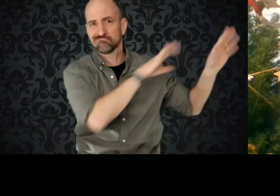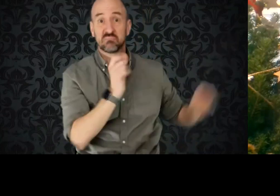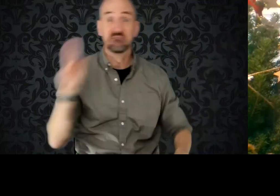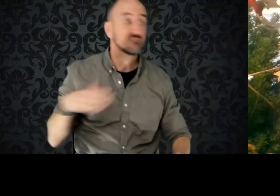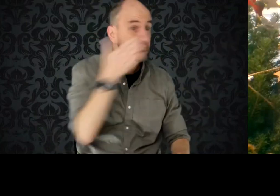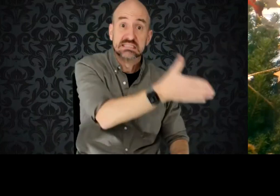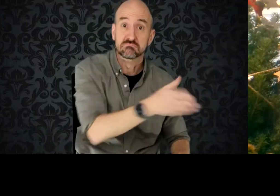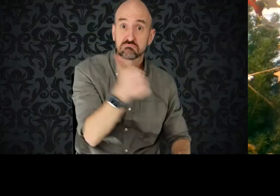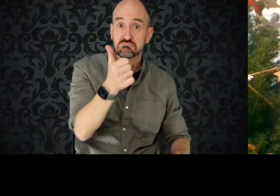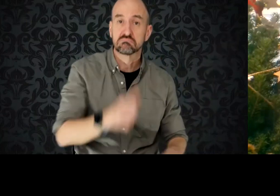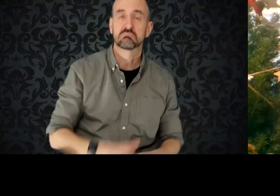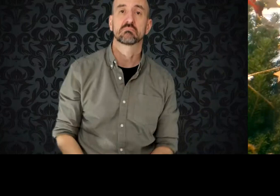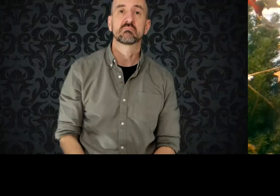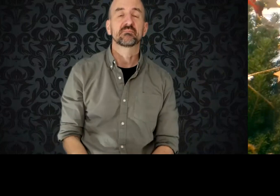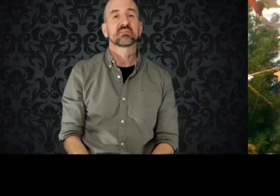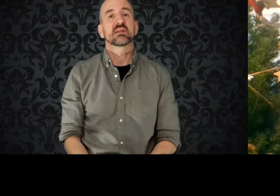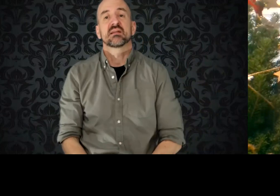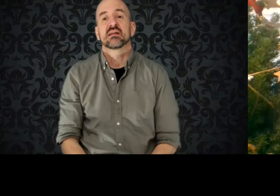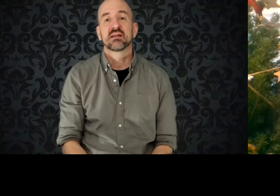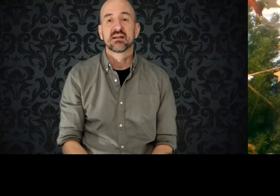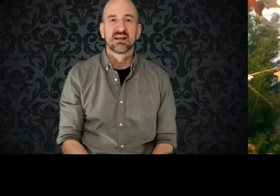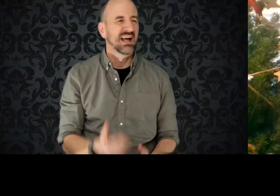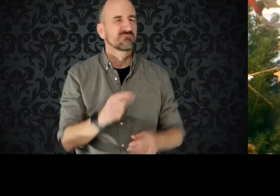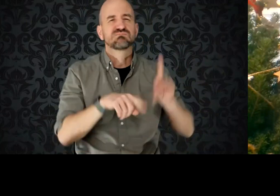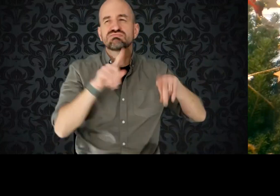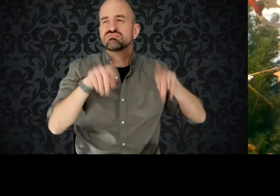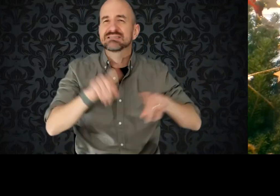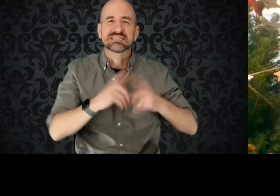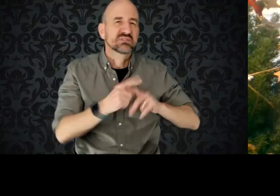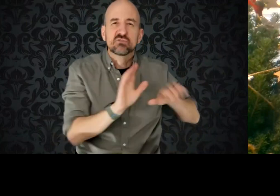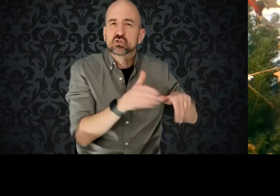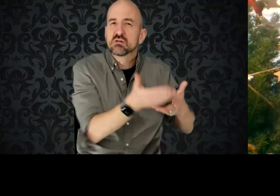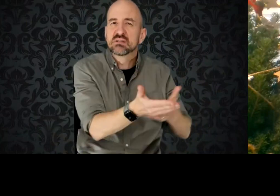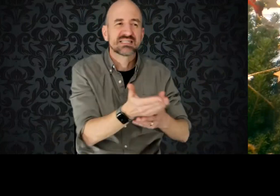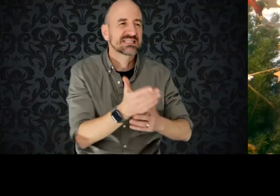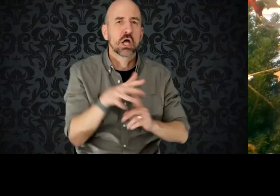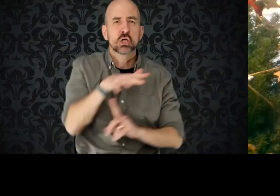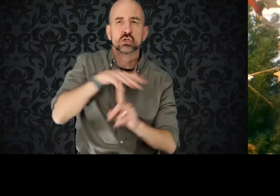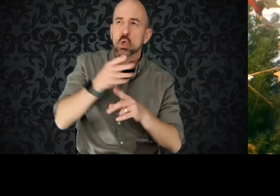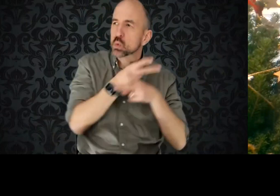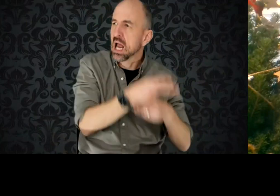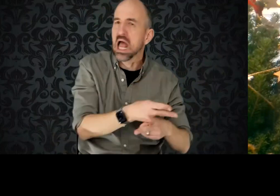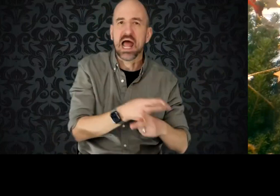the West Midlands, if you have not been and you have nearby, please do come and visit us when